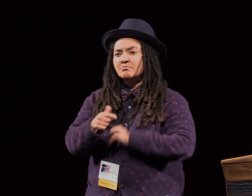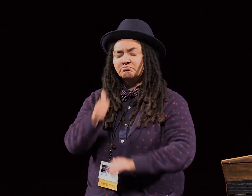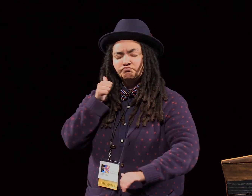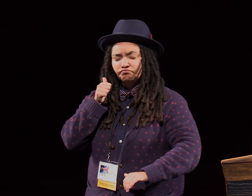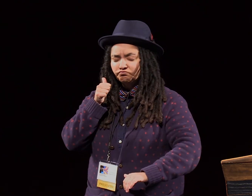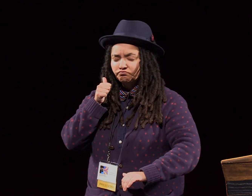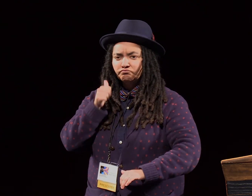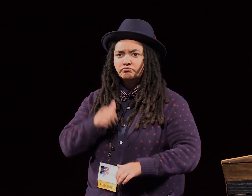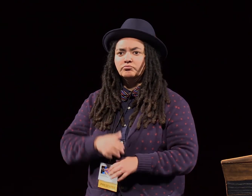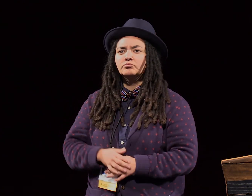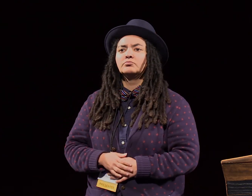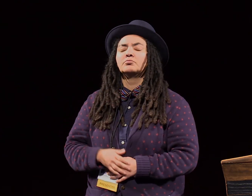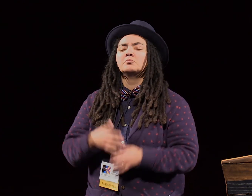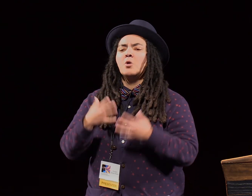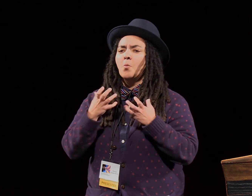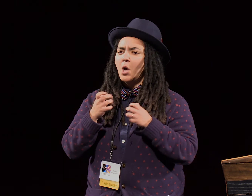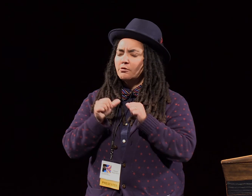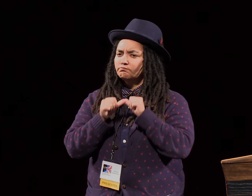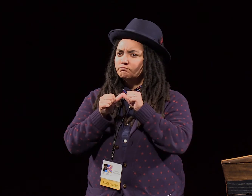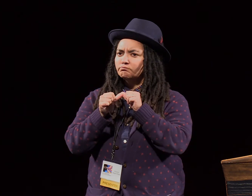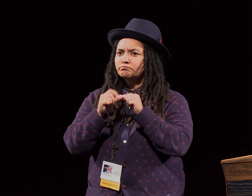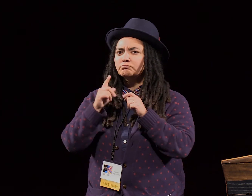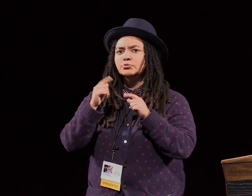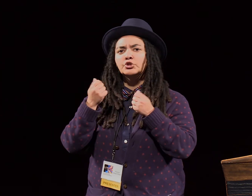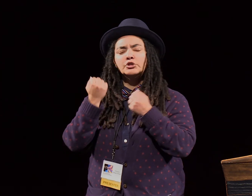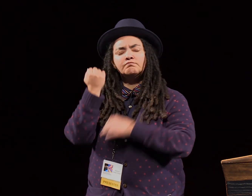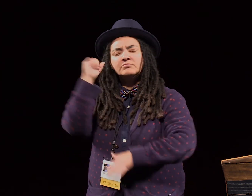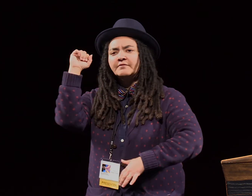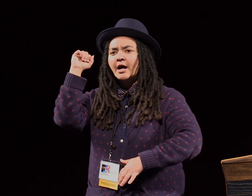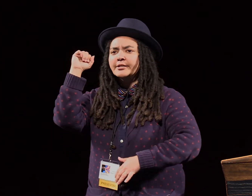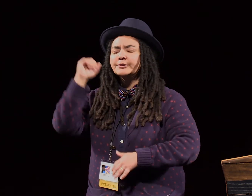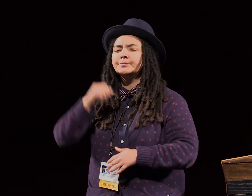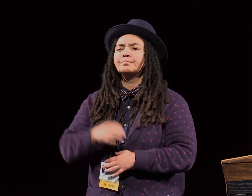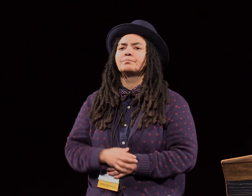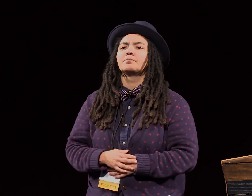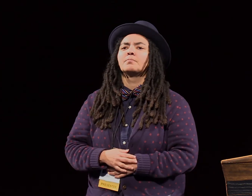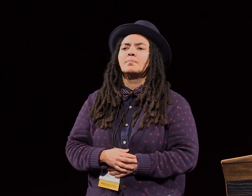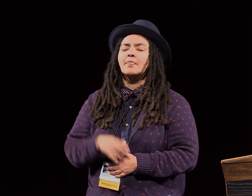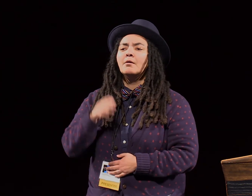But he refuses to hide that. He continues to be his authentic self and rebel.